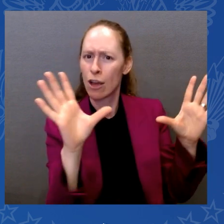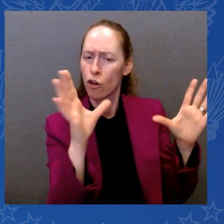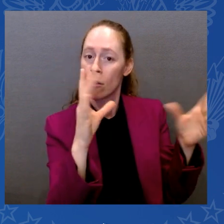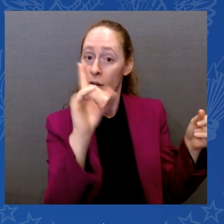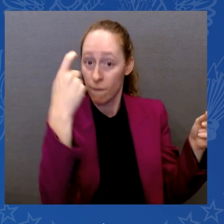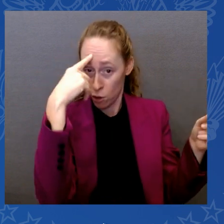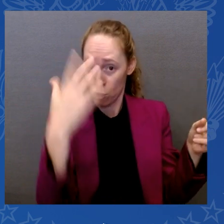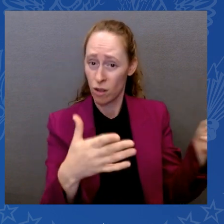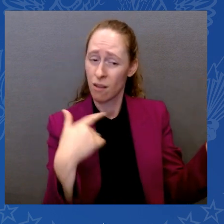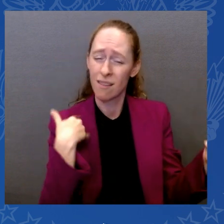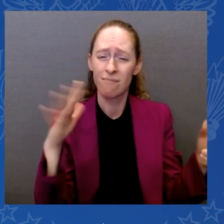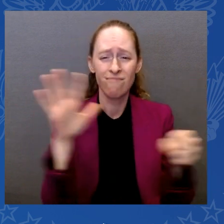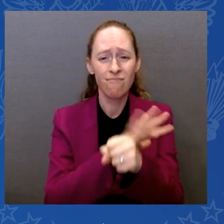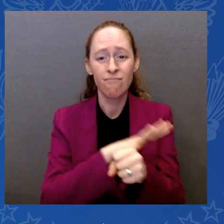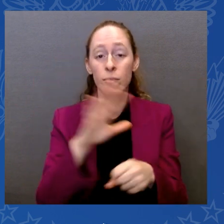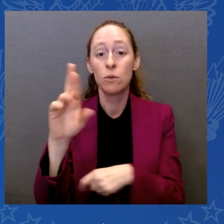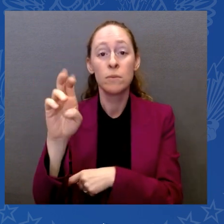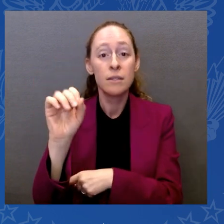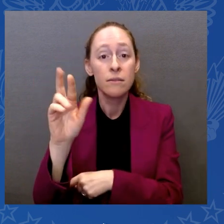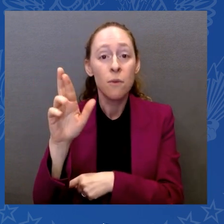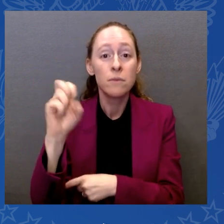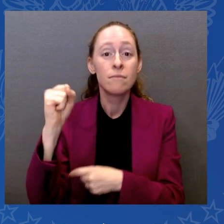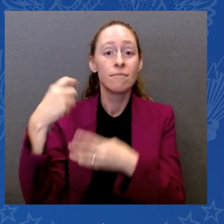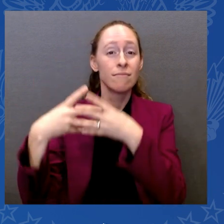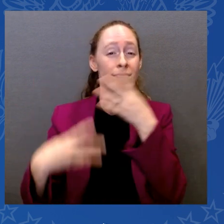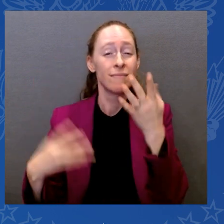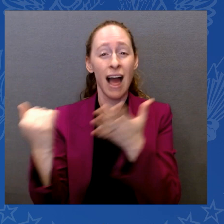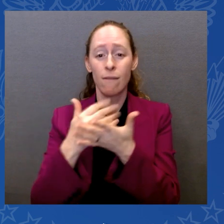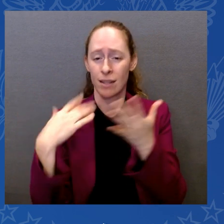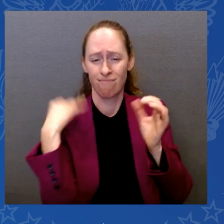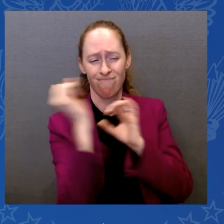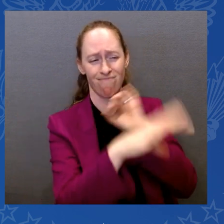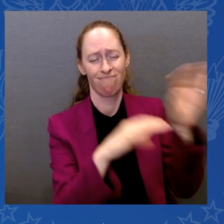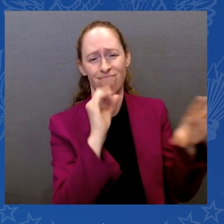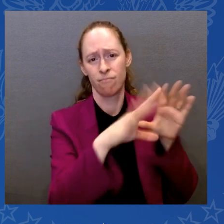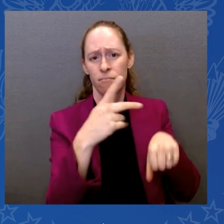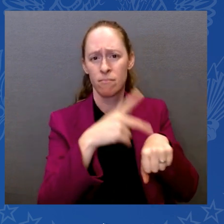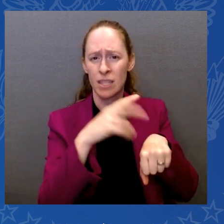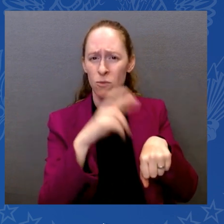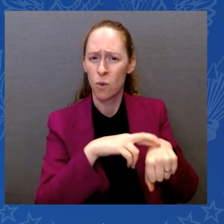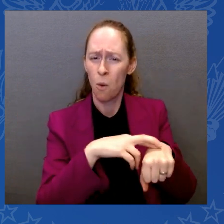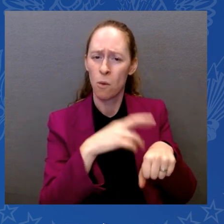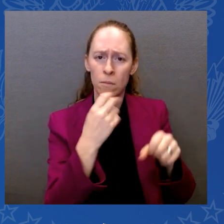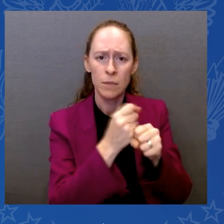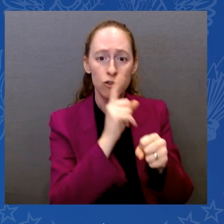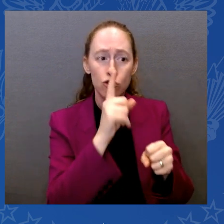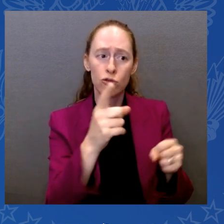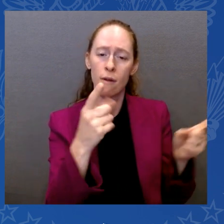And we know they're real and they're significant. And we're there. And, I know, bad joke, "I'm from the federal government,